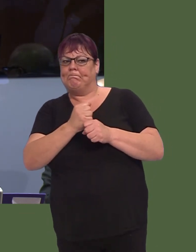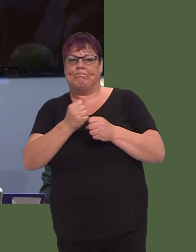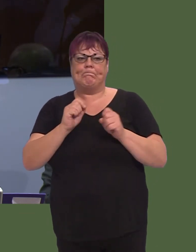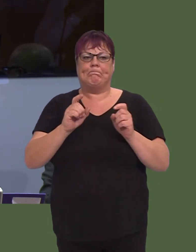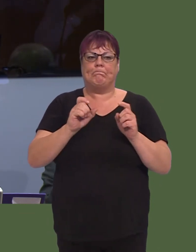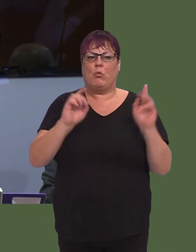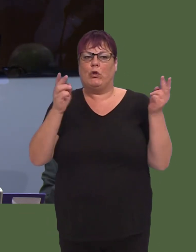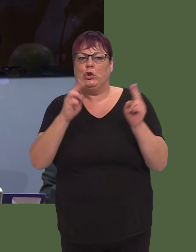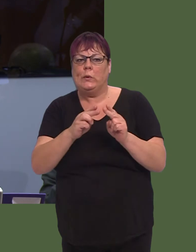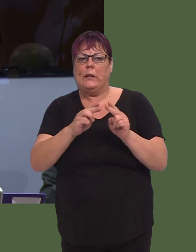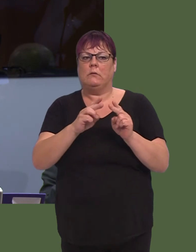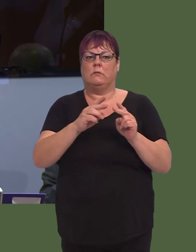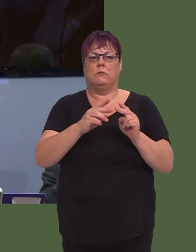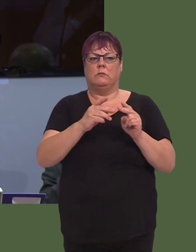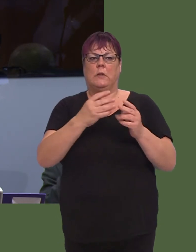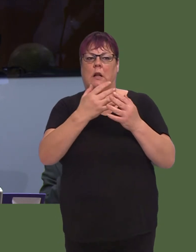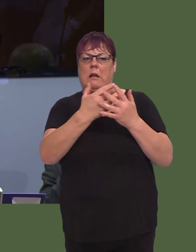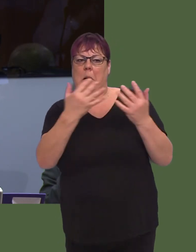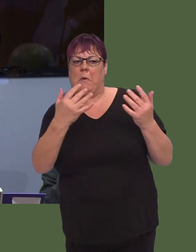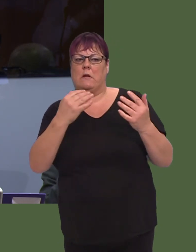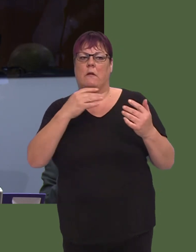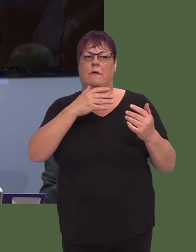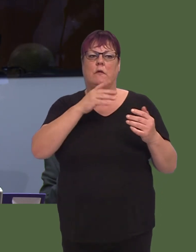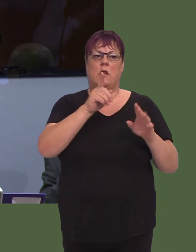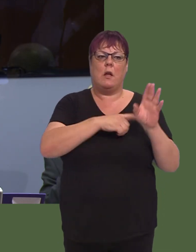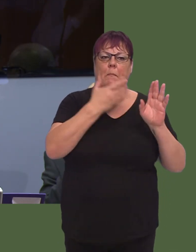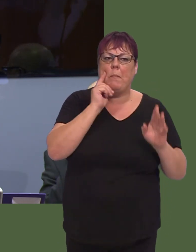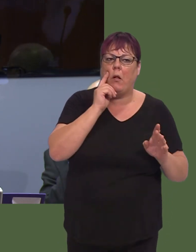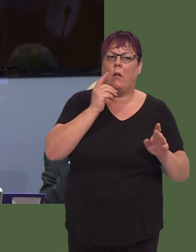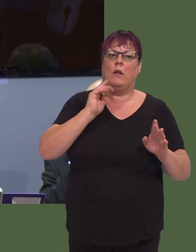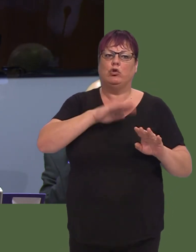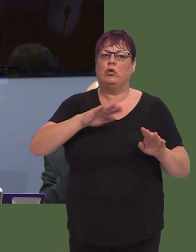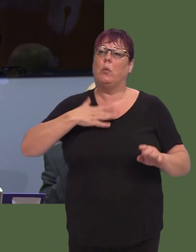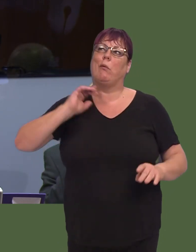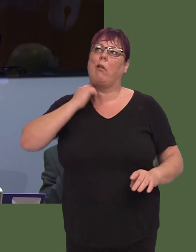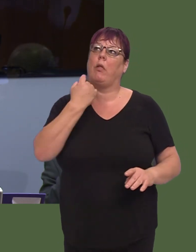to reduce levels of suicide in children and young people and what services he's providing